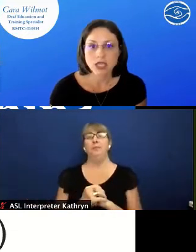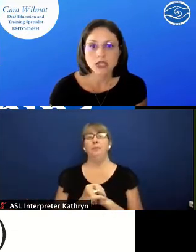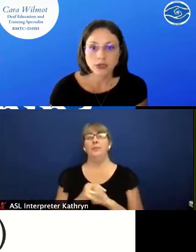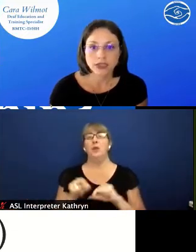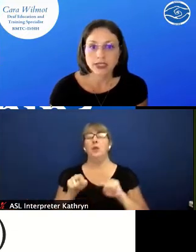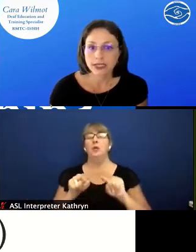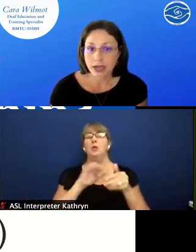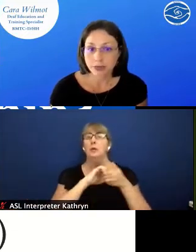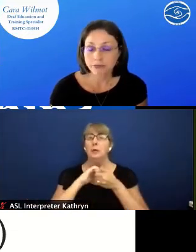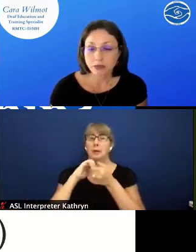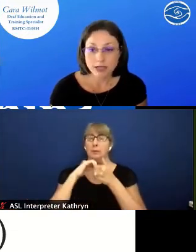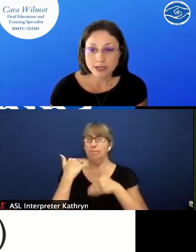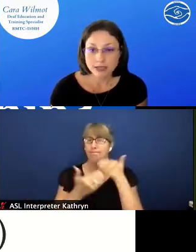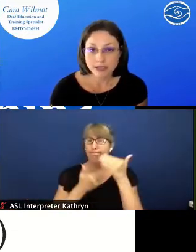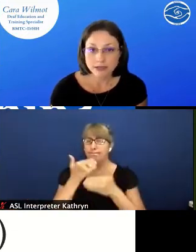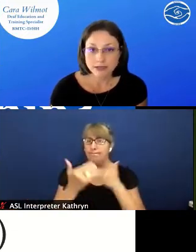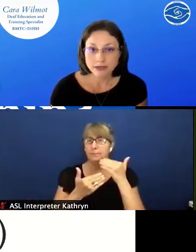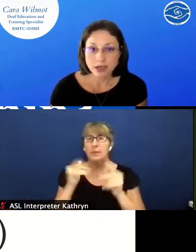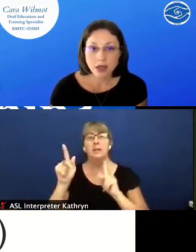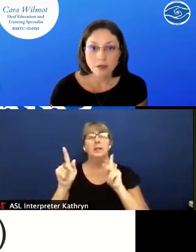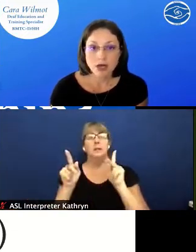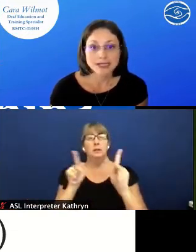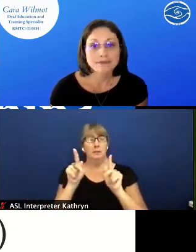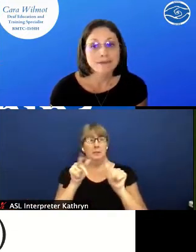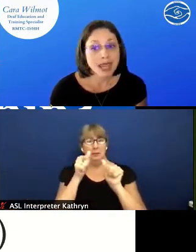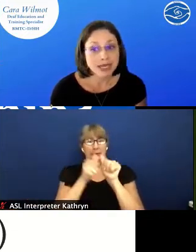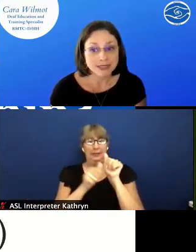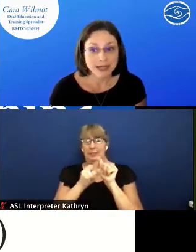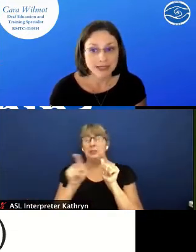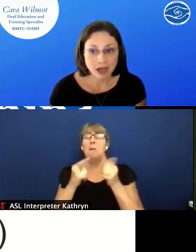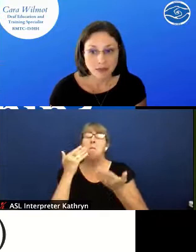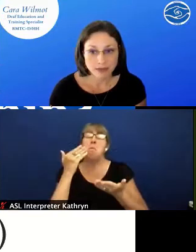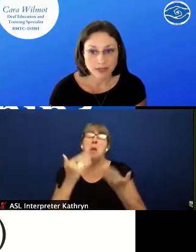During the collaborative process parties may decide to compromise,